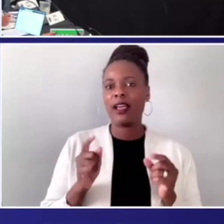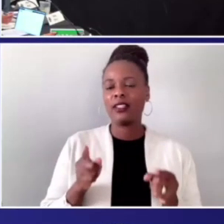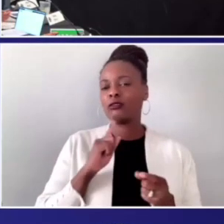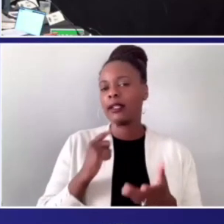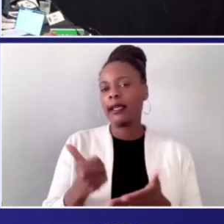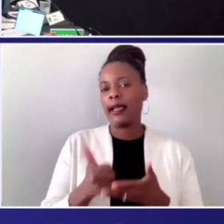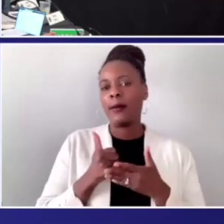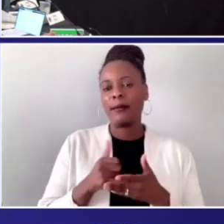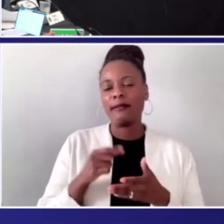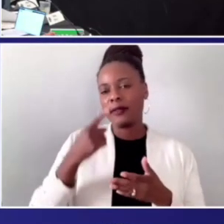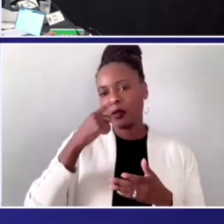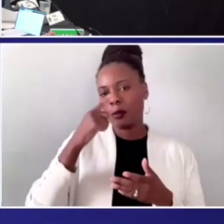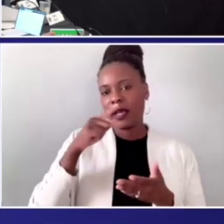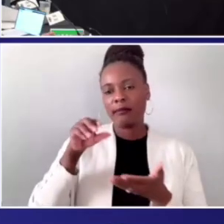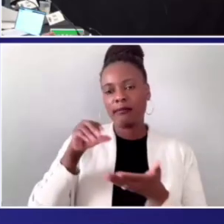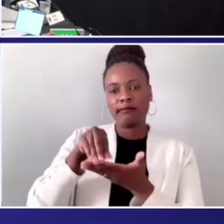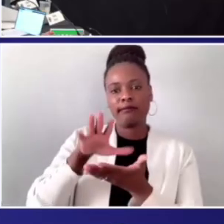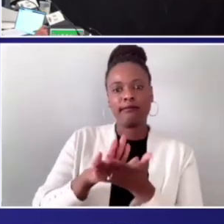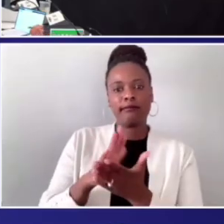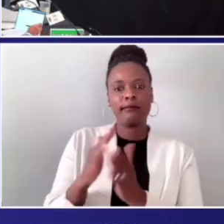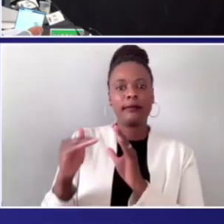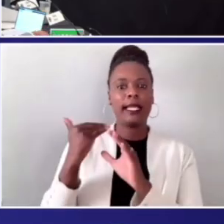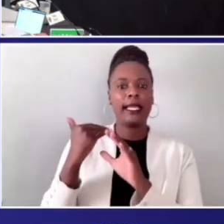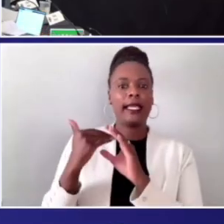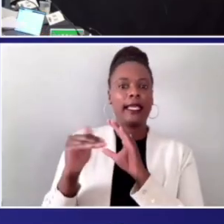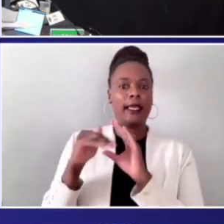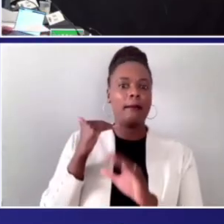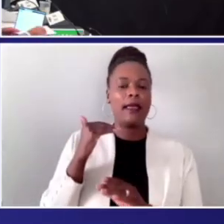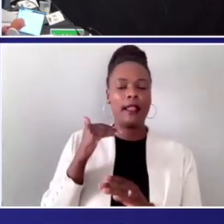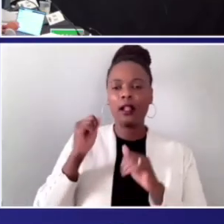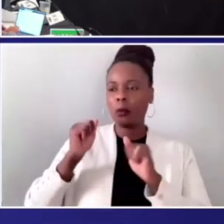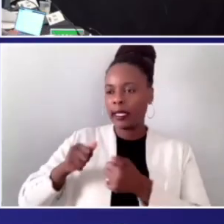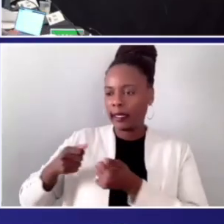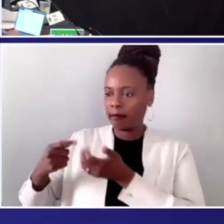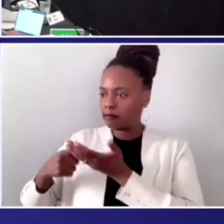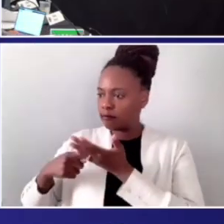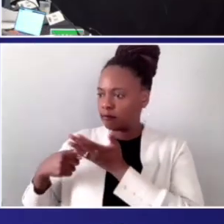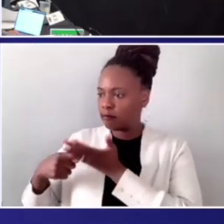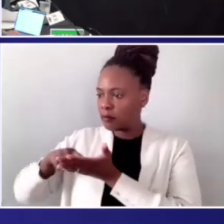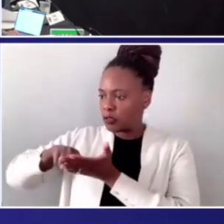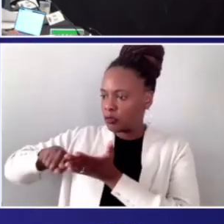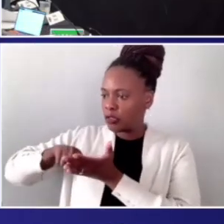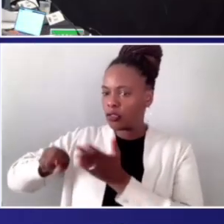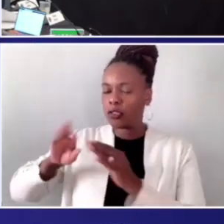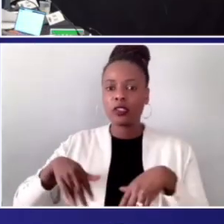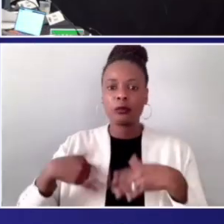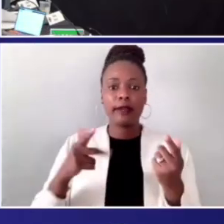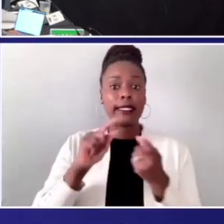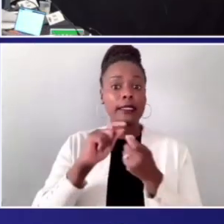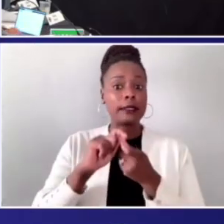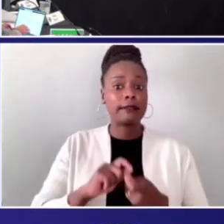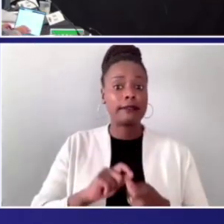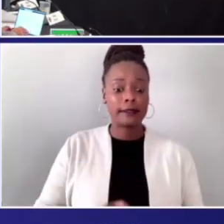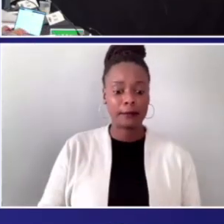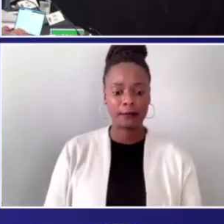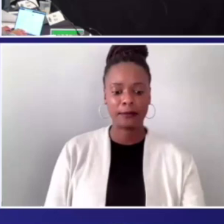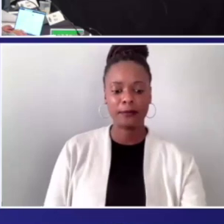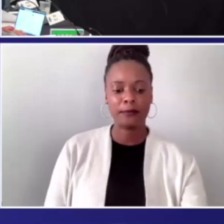get that in writing, and then we can flesh it out and then come back with, you know, specifics to help you guys understand this. Thank you.